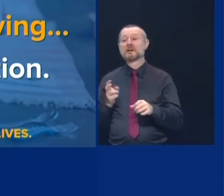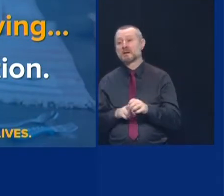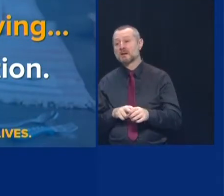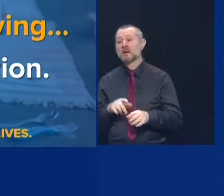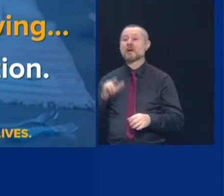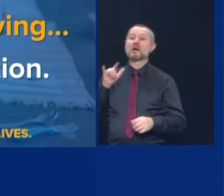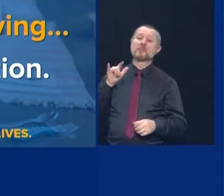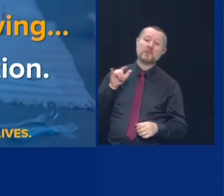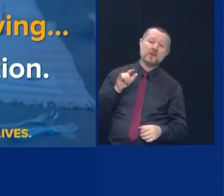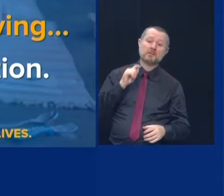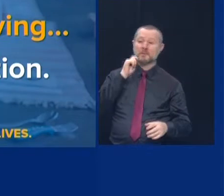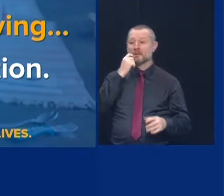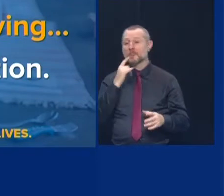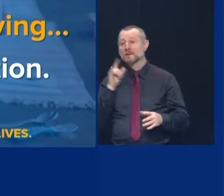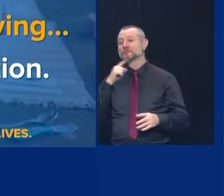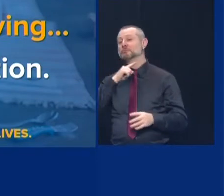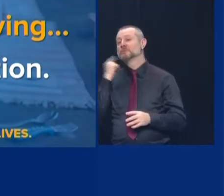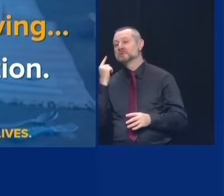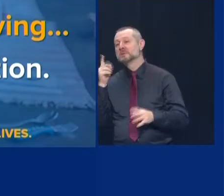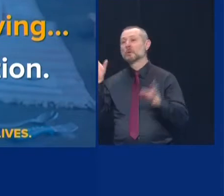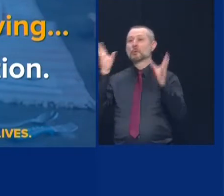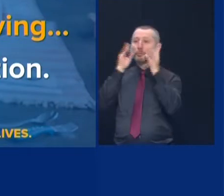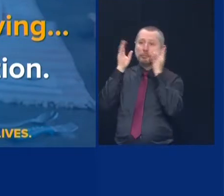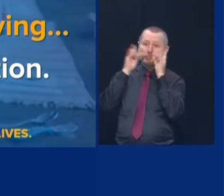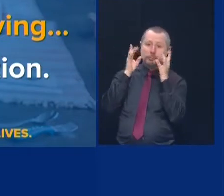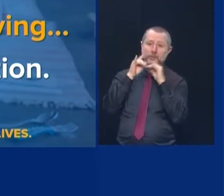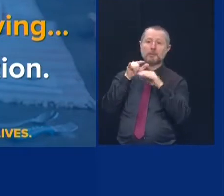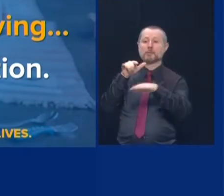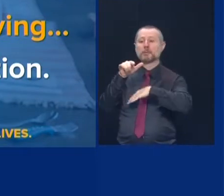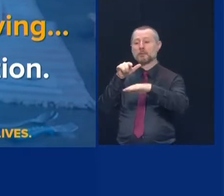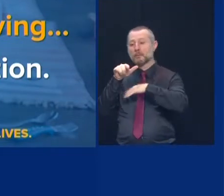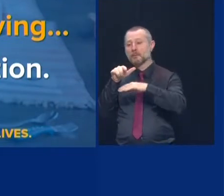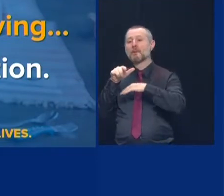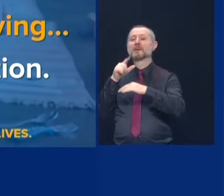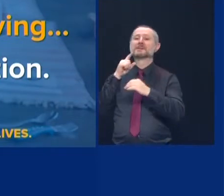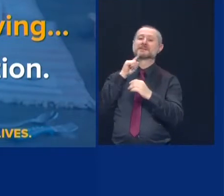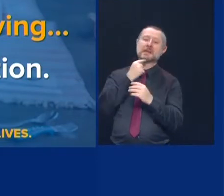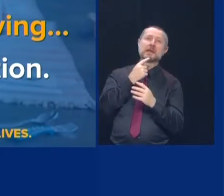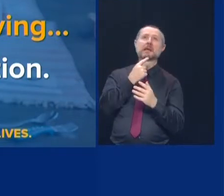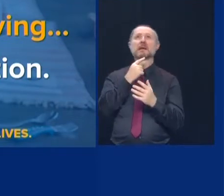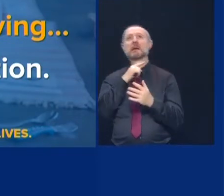SHE'S IN CHICAGO. WHY? WELL, THEY SAY EVEN IF I GET A TEST, I HAVE TO GET ON AN